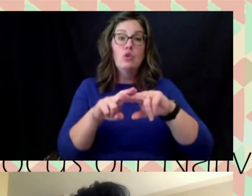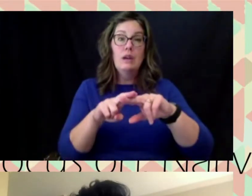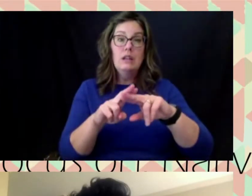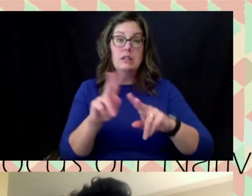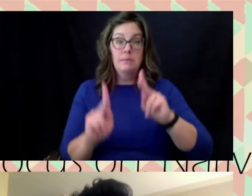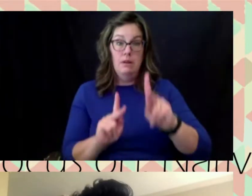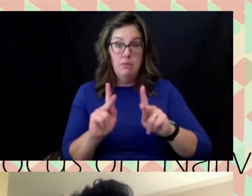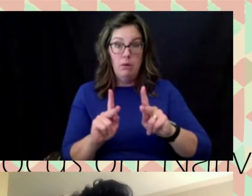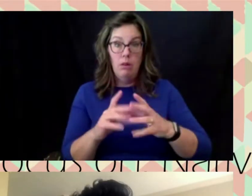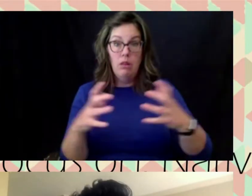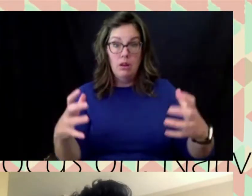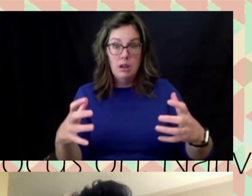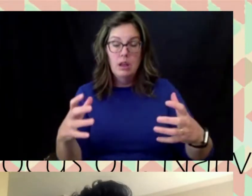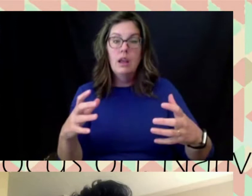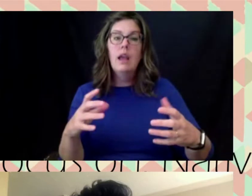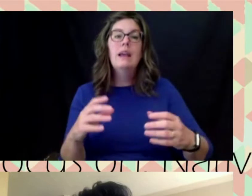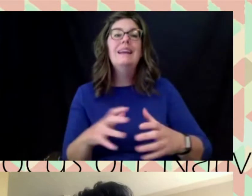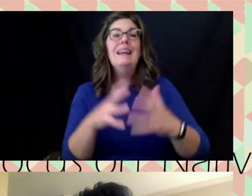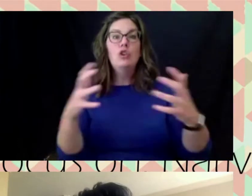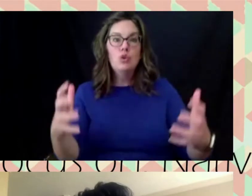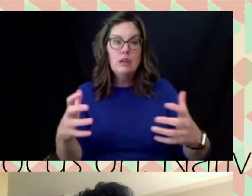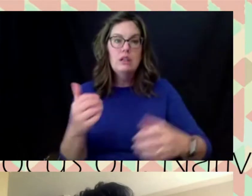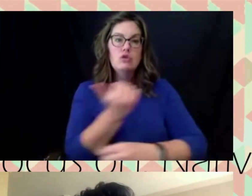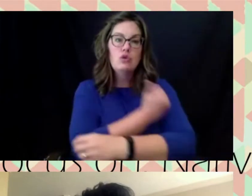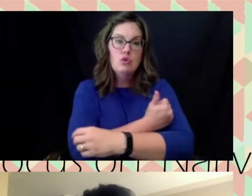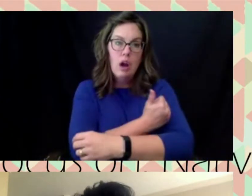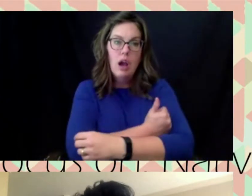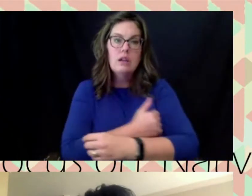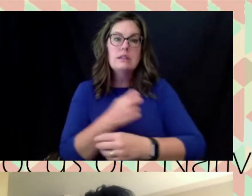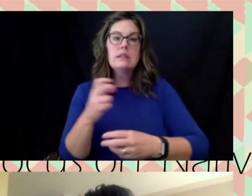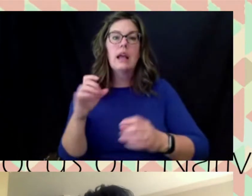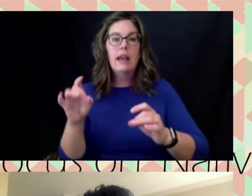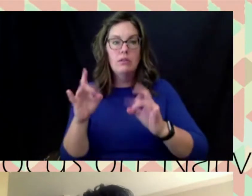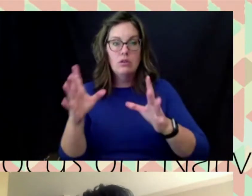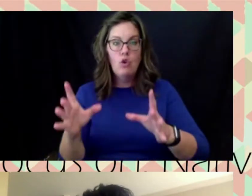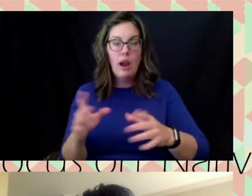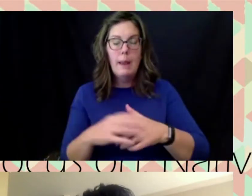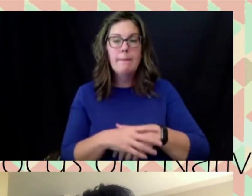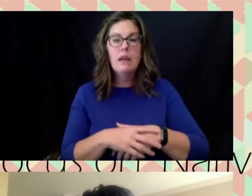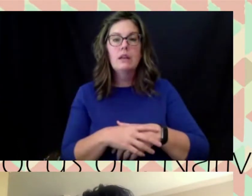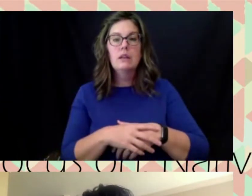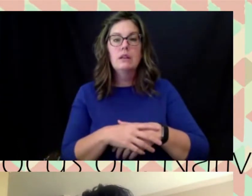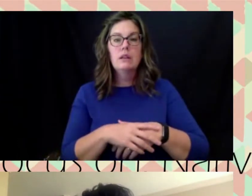in drugs and crime and so within fort berthold indian reservation which is about 1 million acres